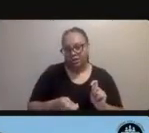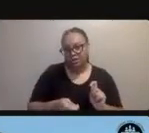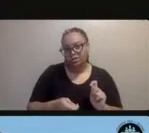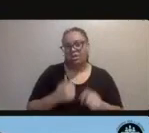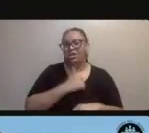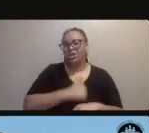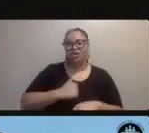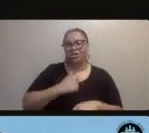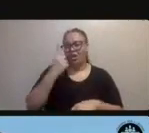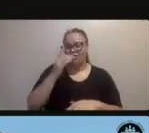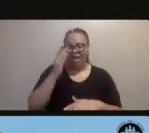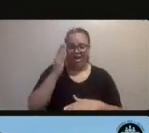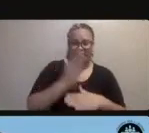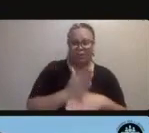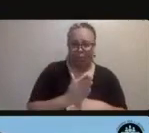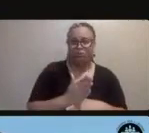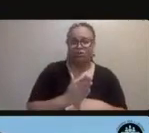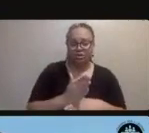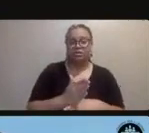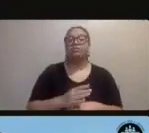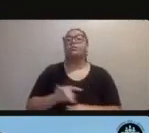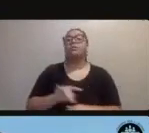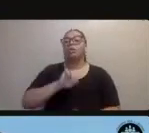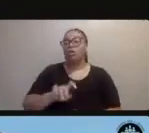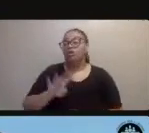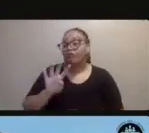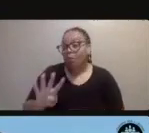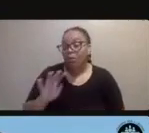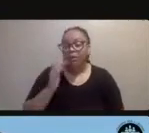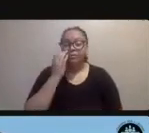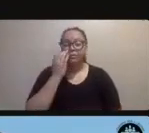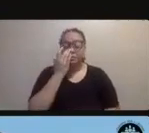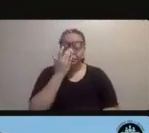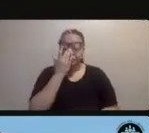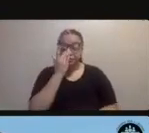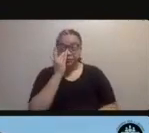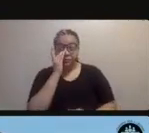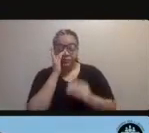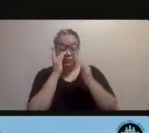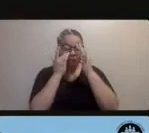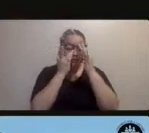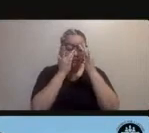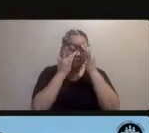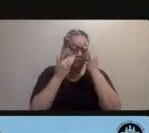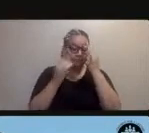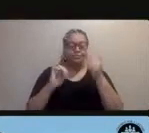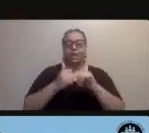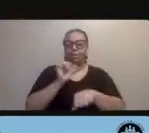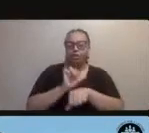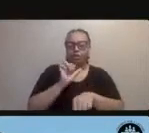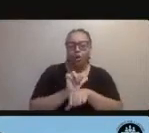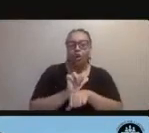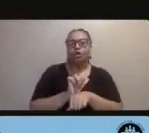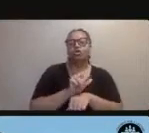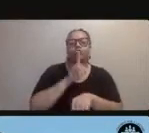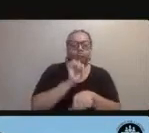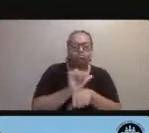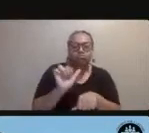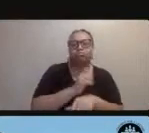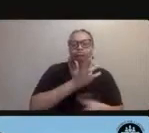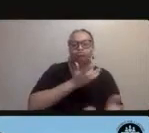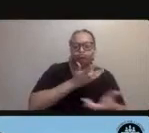ADDRESSING POLICY CHANGES.